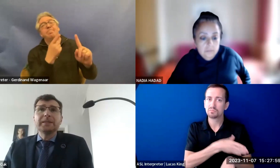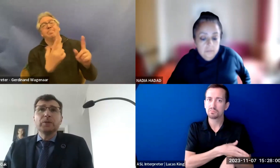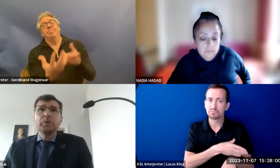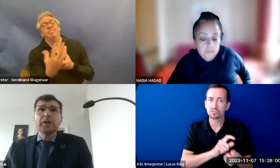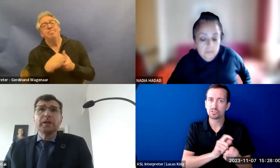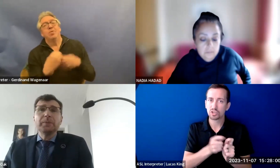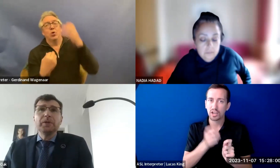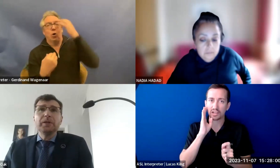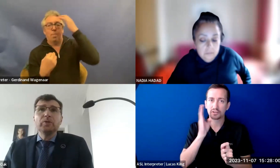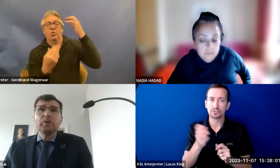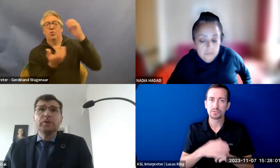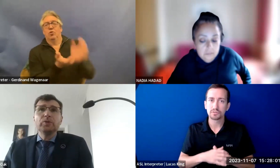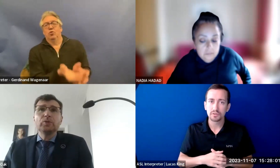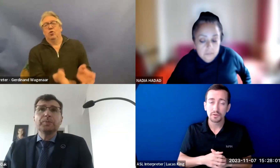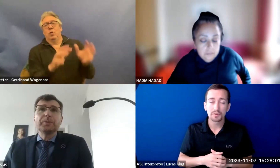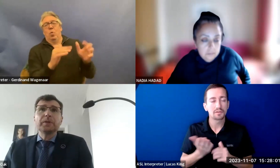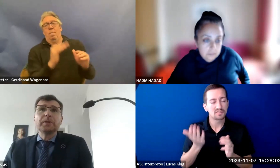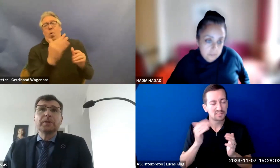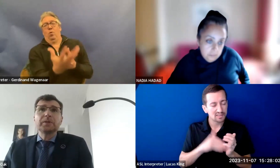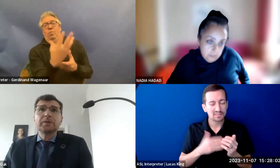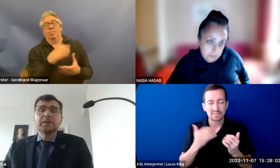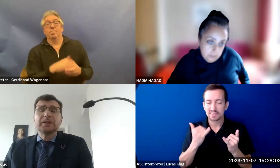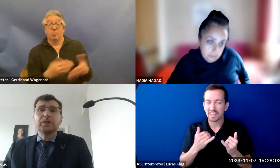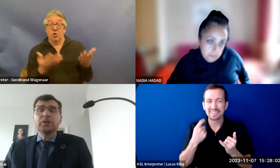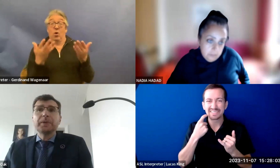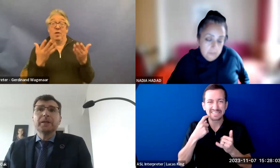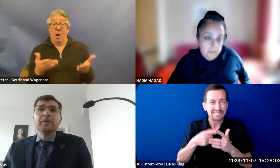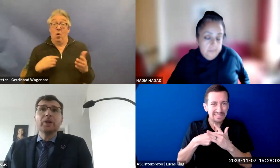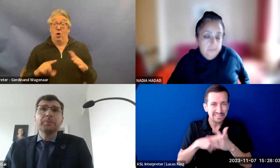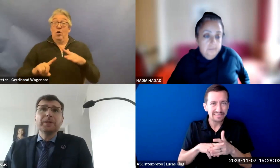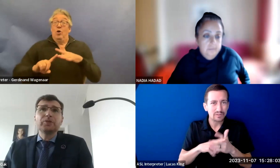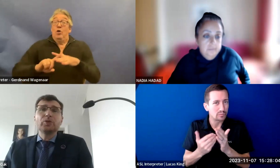We are at the beginning of the new strategic plan development.